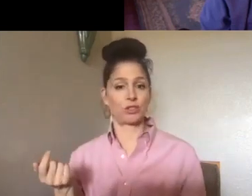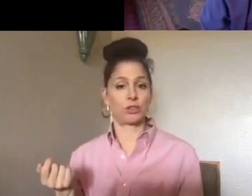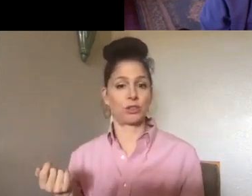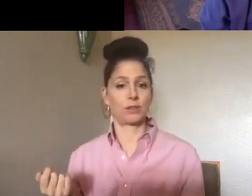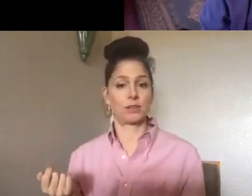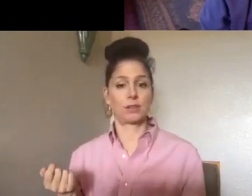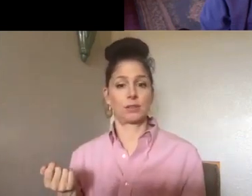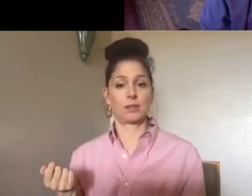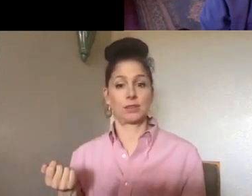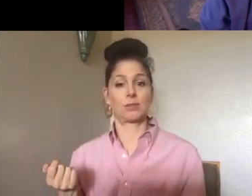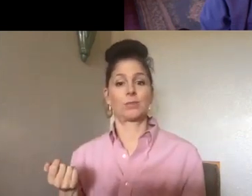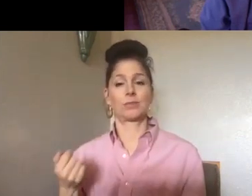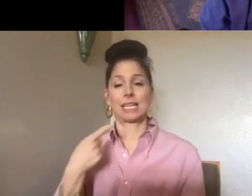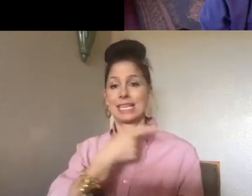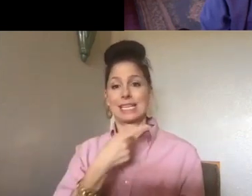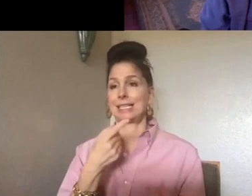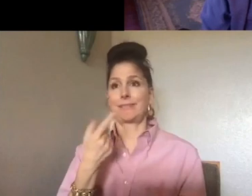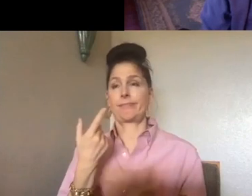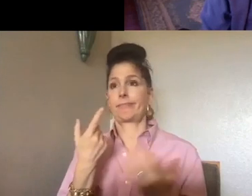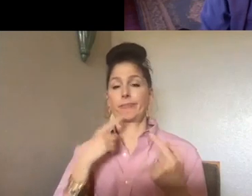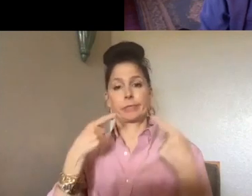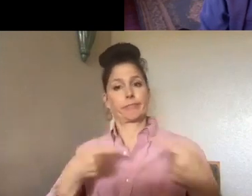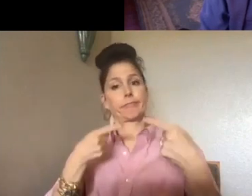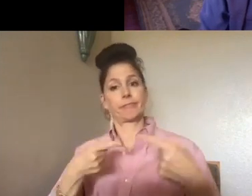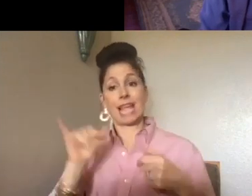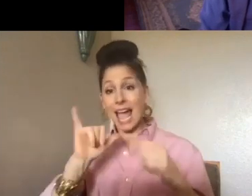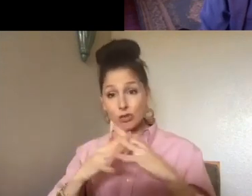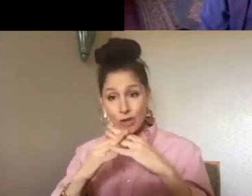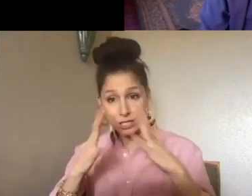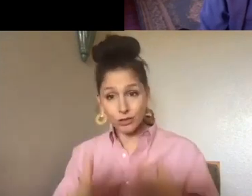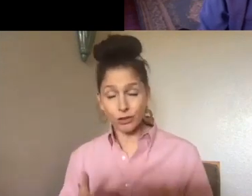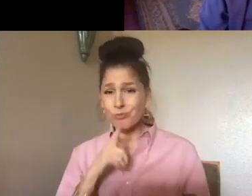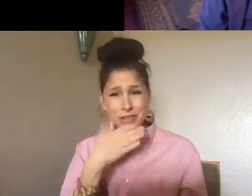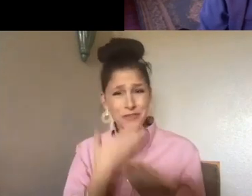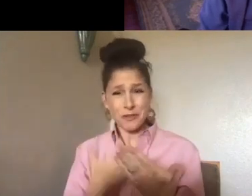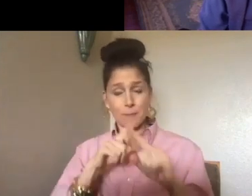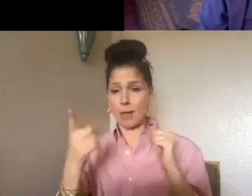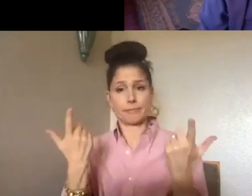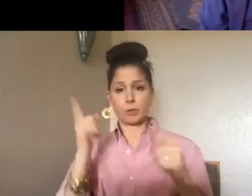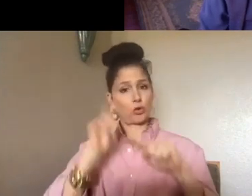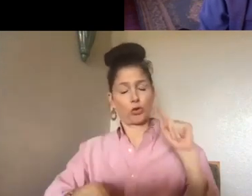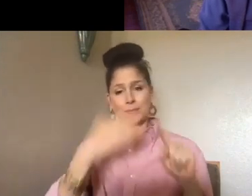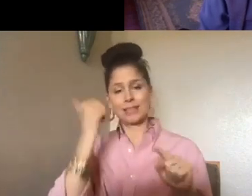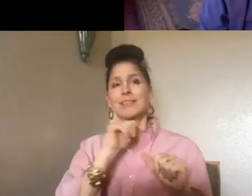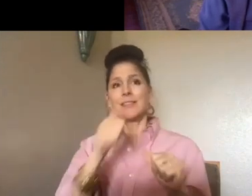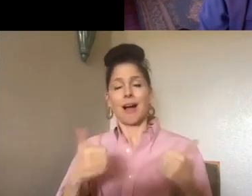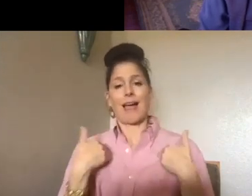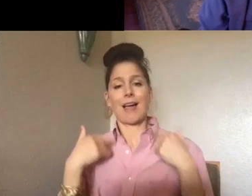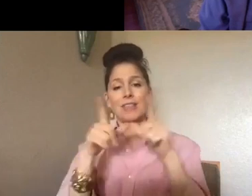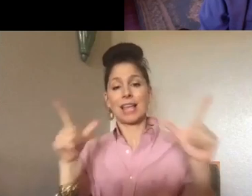He struggled as a wrestler. He wasn't very good, because he